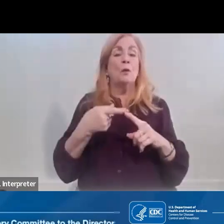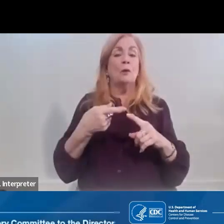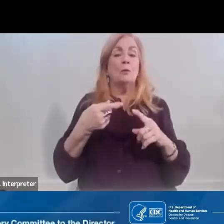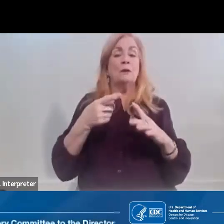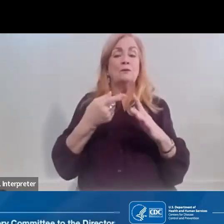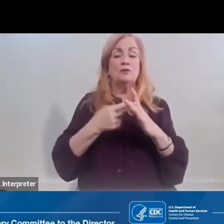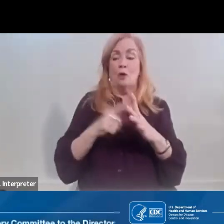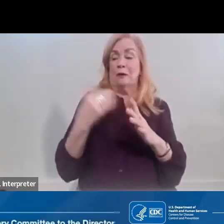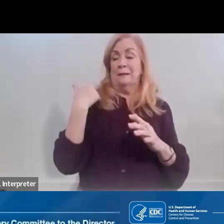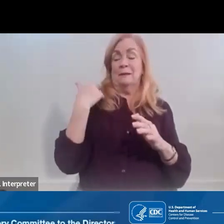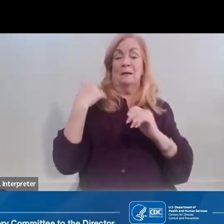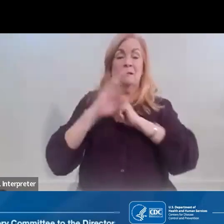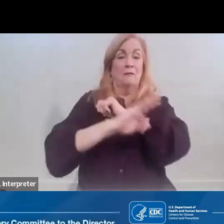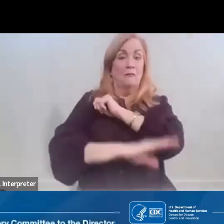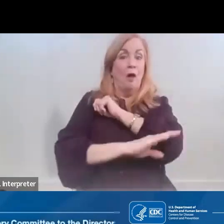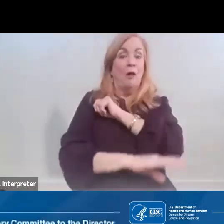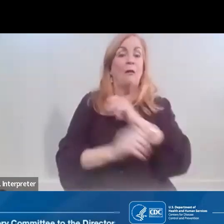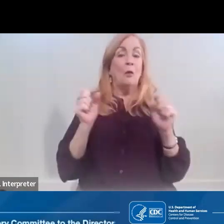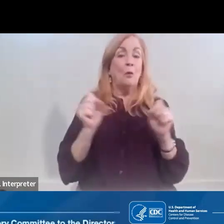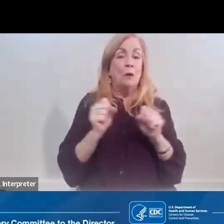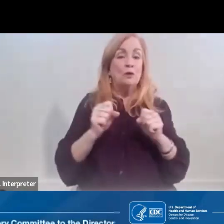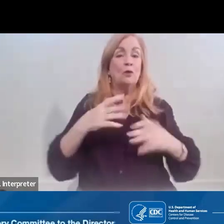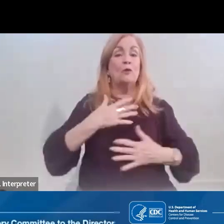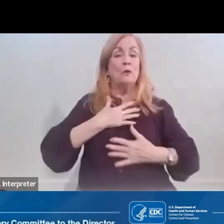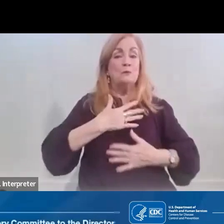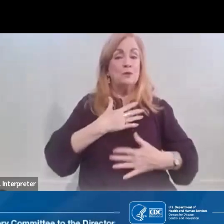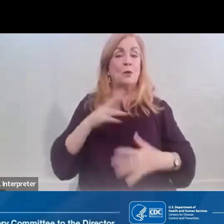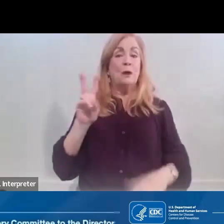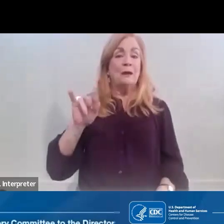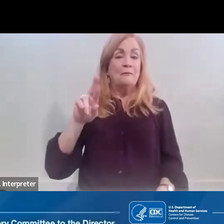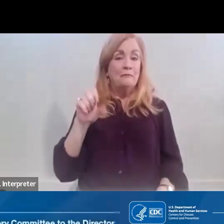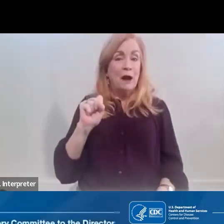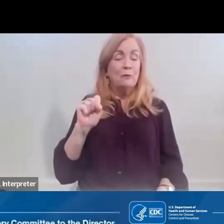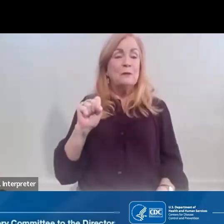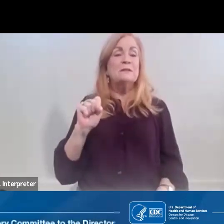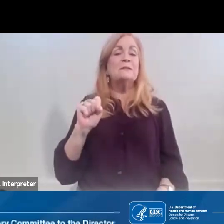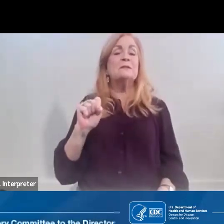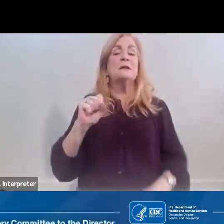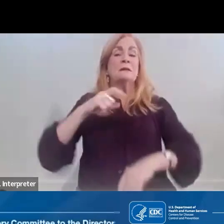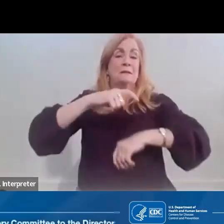and winter respiratory virus season, we as an agency, we're thinking about how do we organize ourselves when we don't,